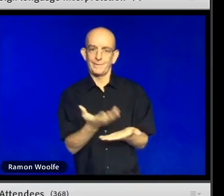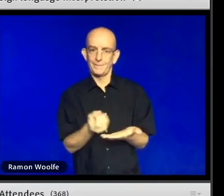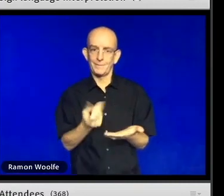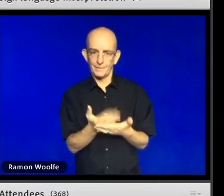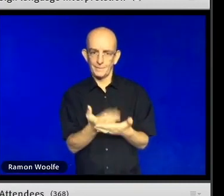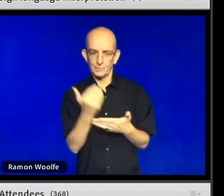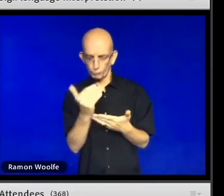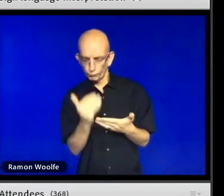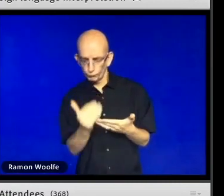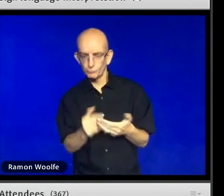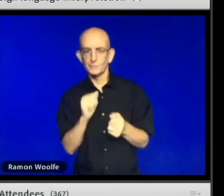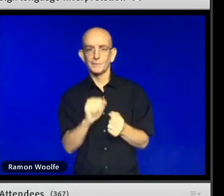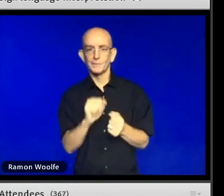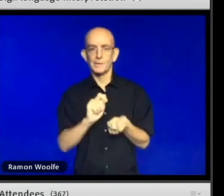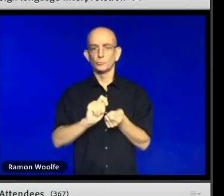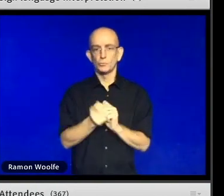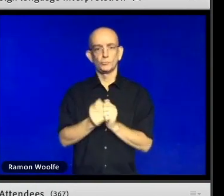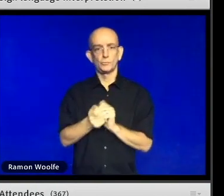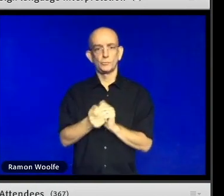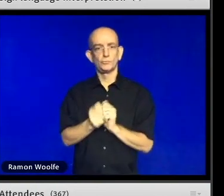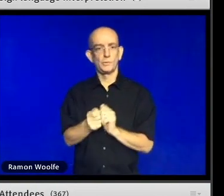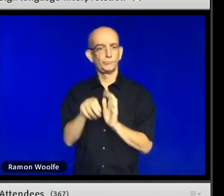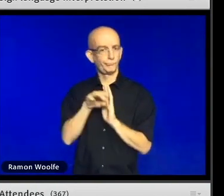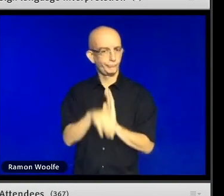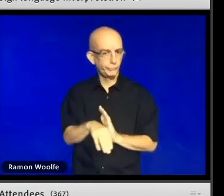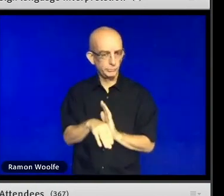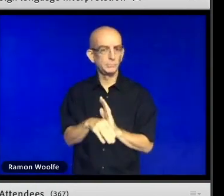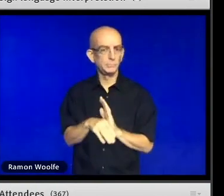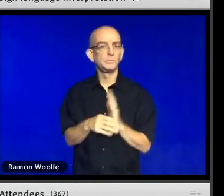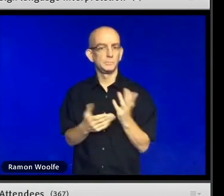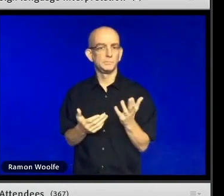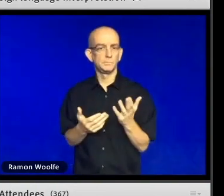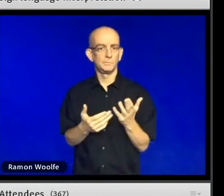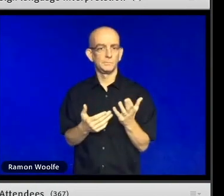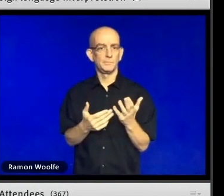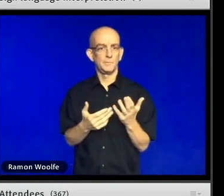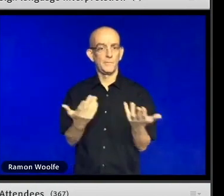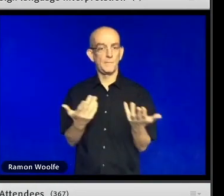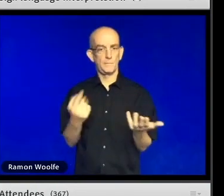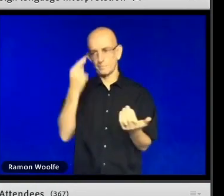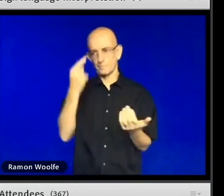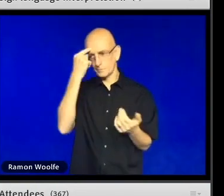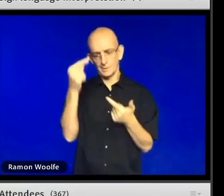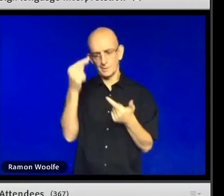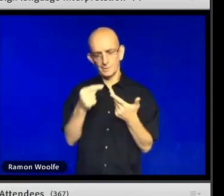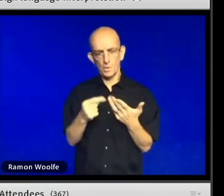that with us and we look forward to the final version to be able. We can link that to the